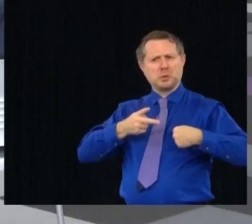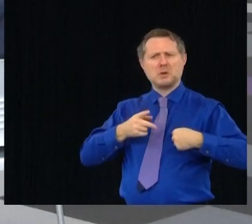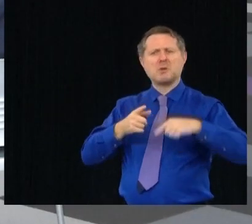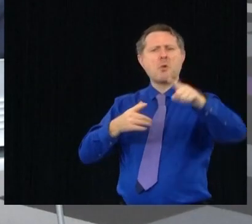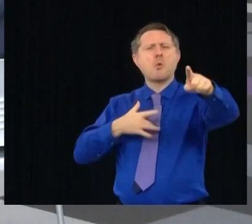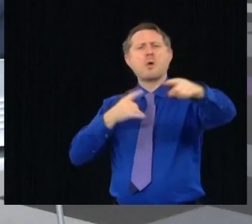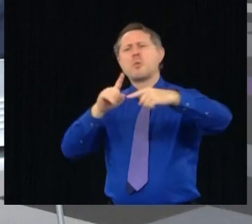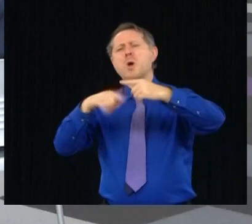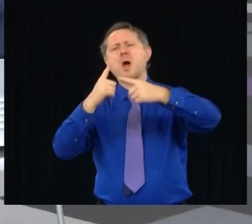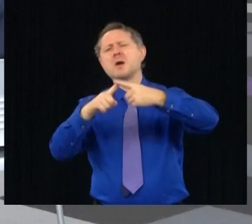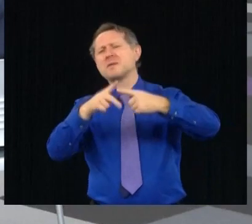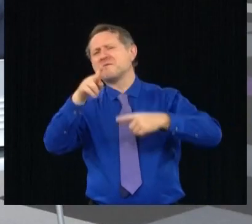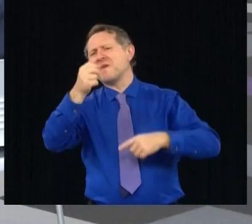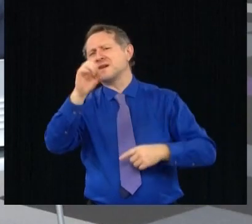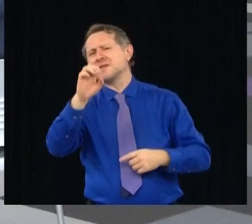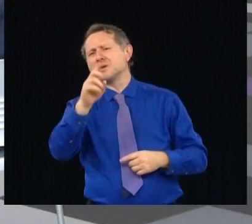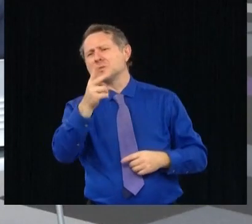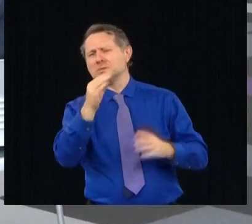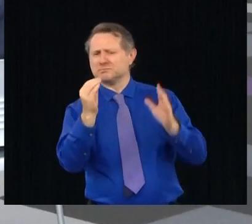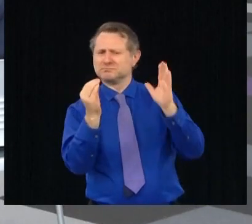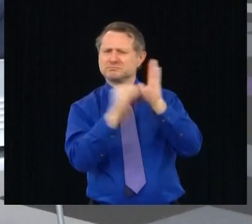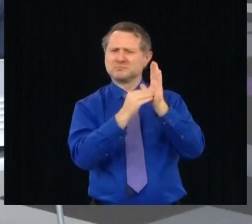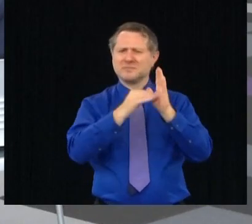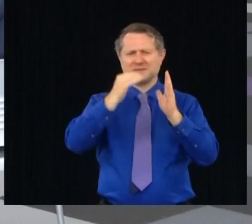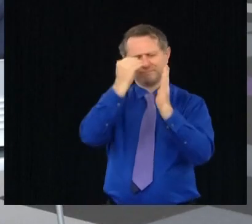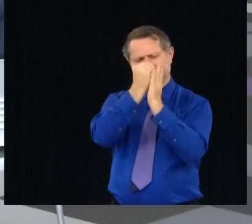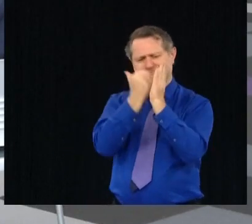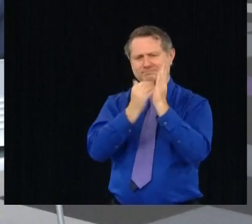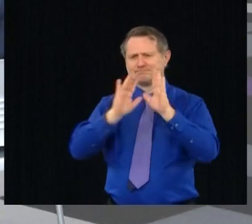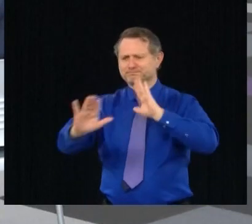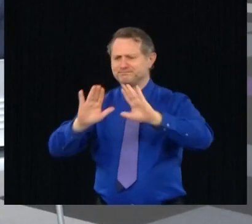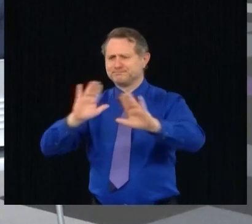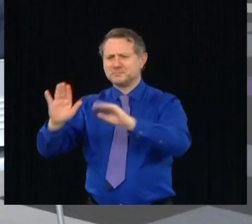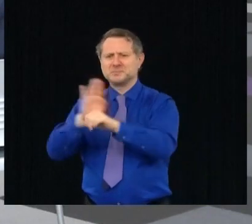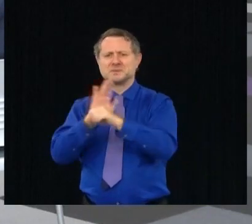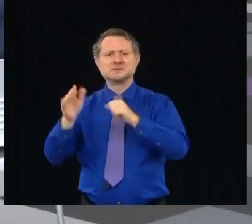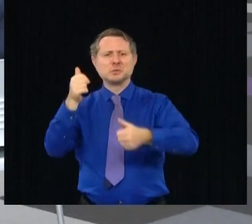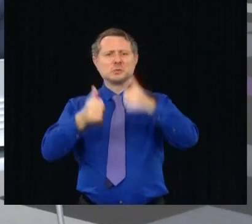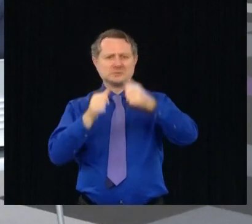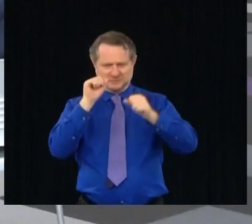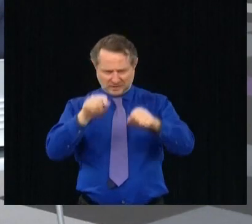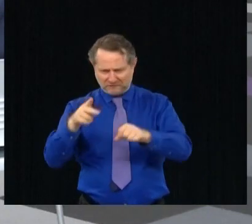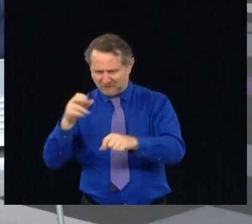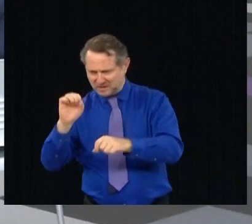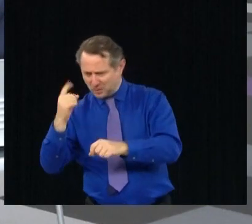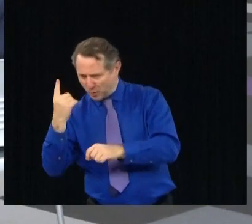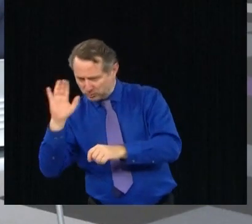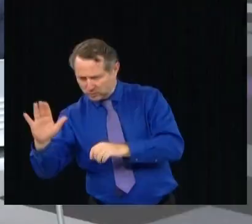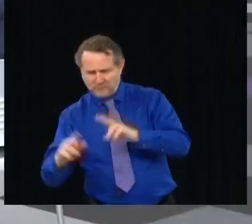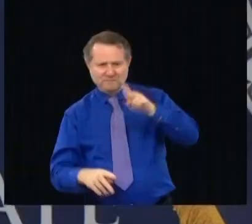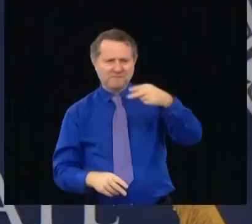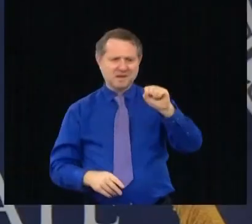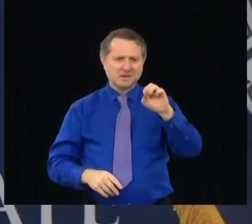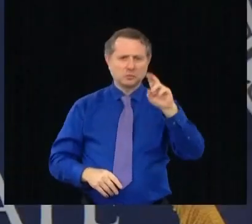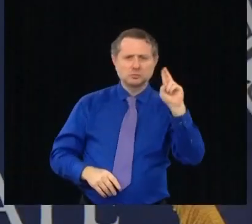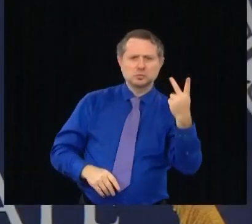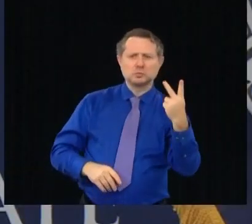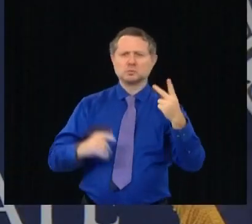THEY ARE IN, HAIRSTYLISTS, PROFESSIONALS LIKE THAT, THEY THINK THEY'RE PHASE TWO. DO YOU HAVE AN IDEA OF WHEN YOU